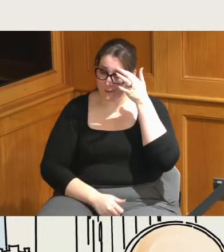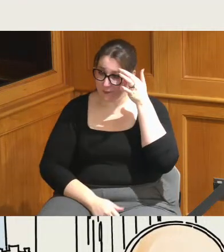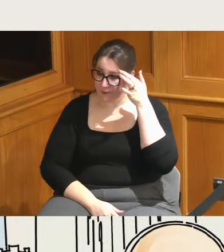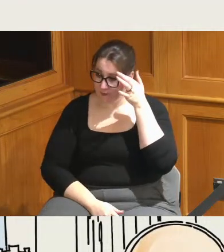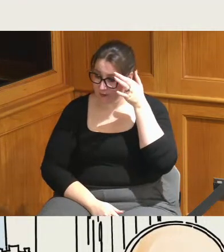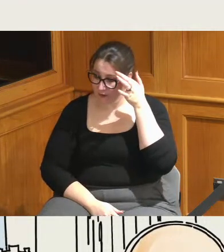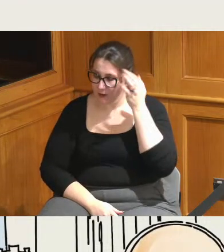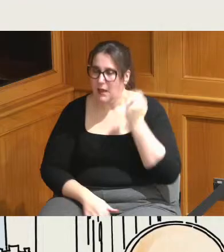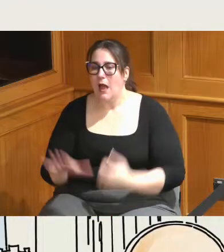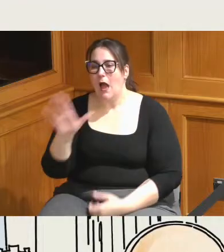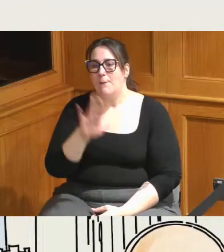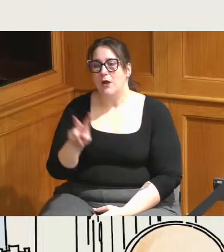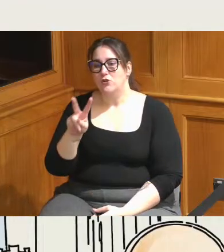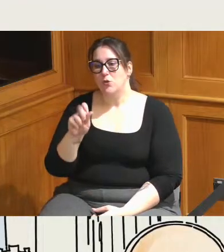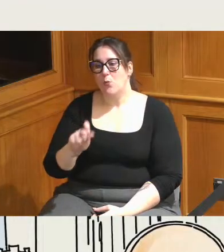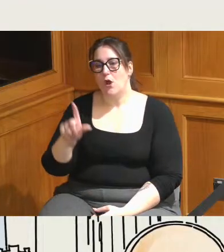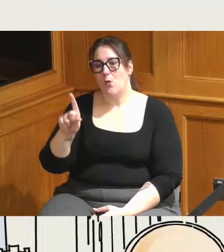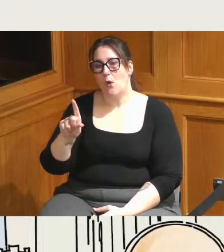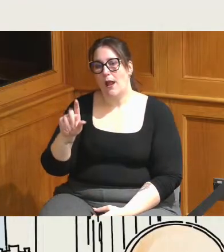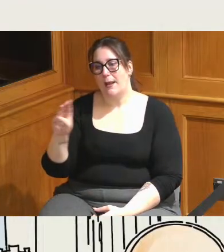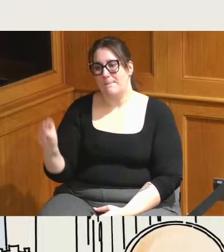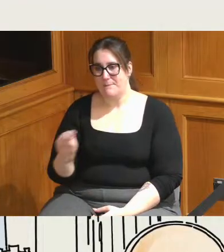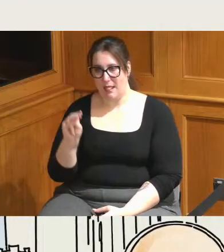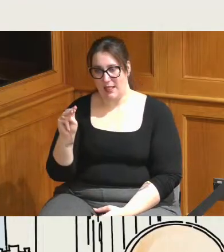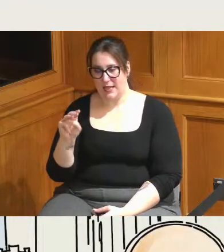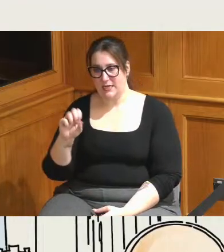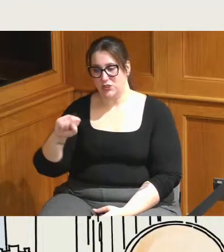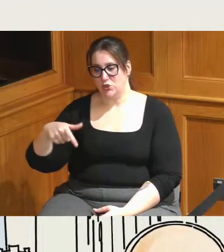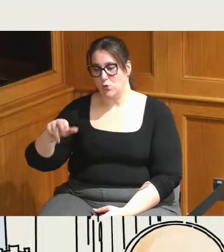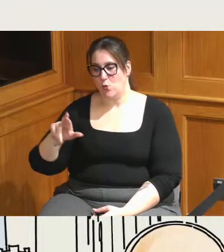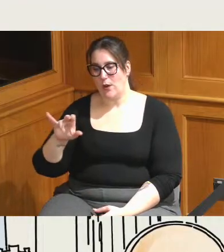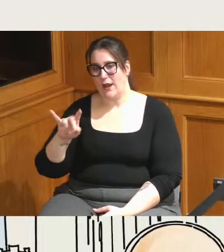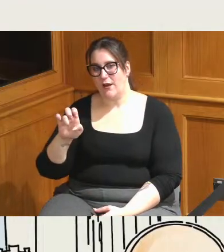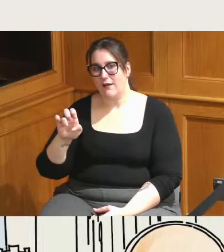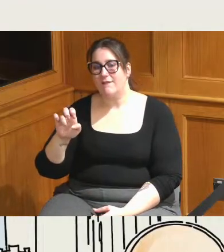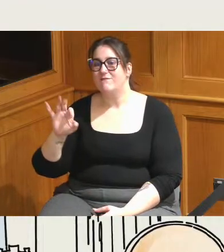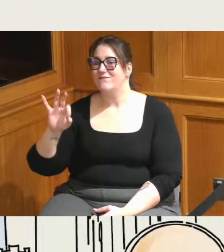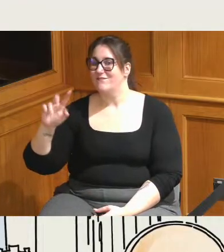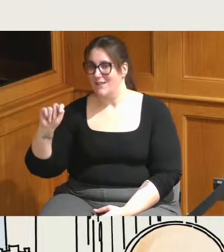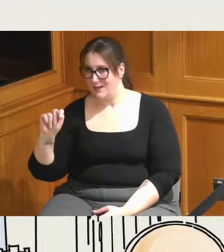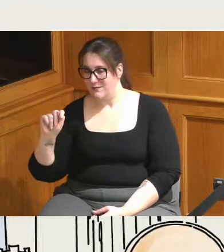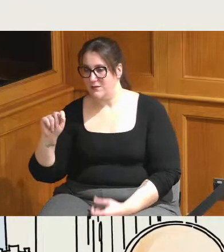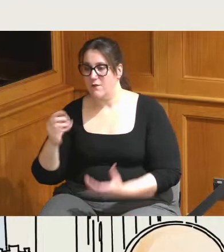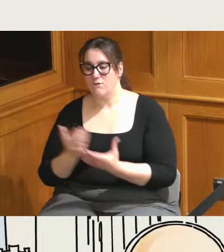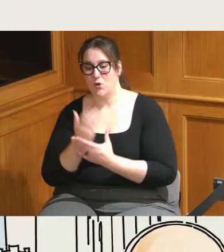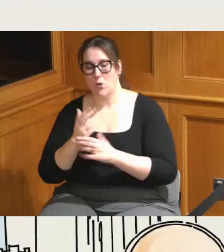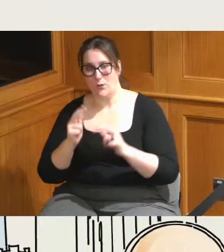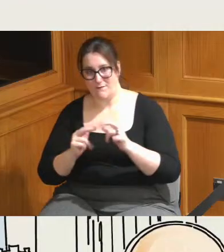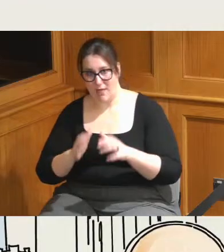about 2.1 million 2.5 million square feet of new vertical development on the Bankstone properties.